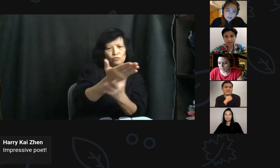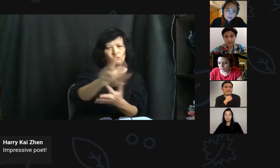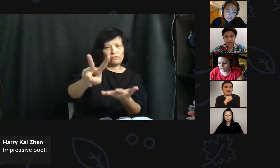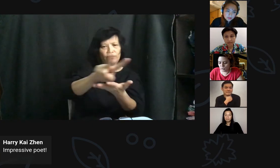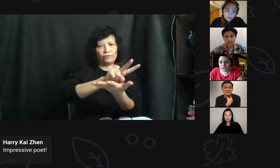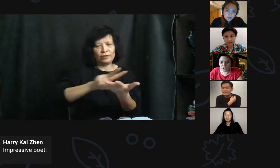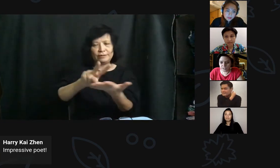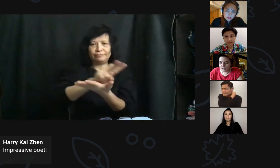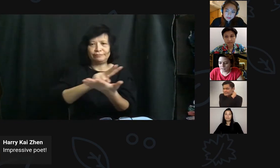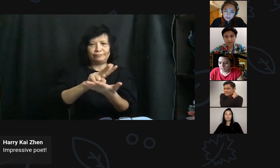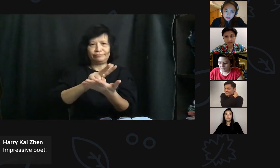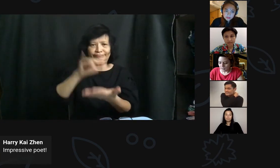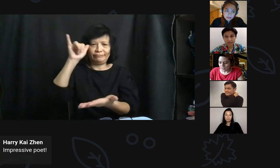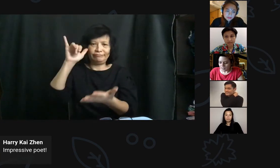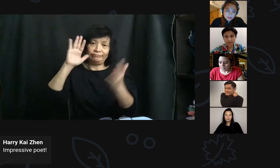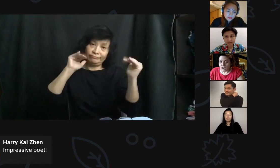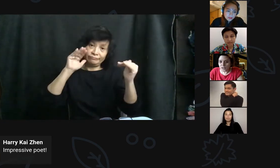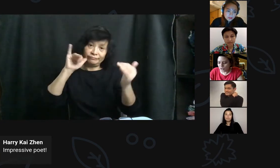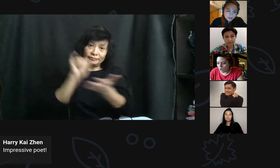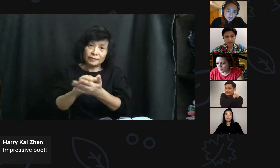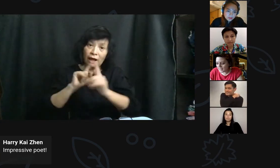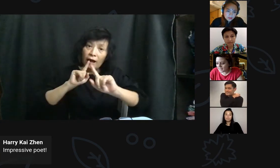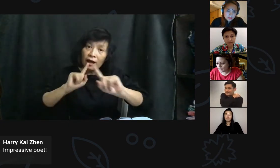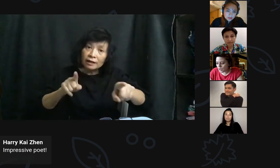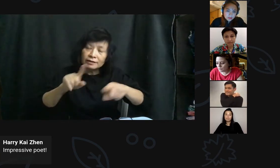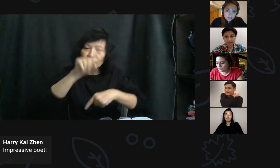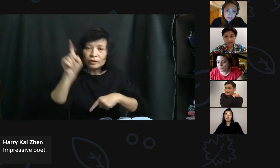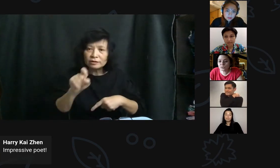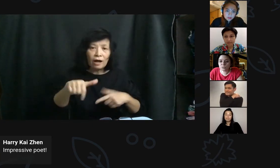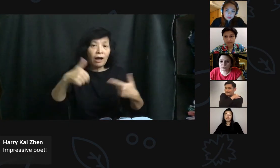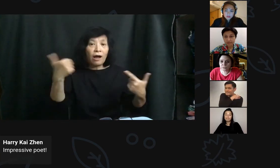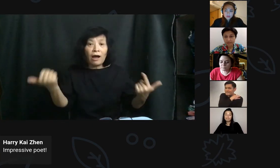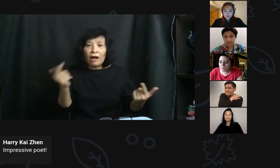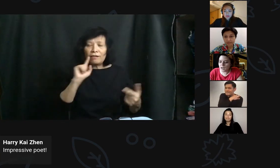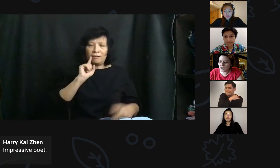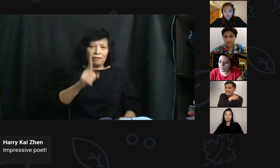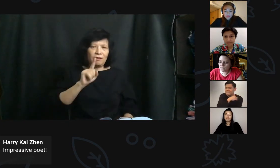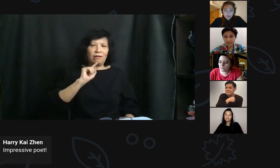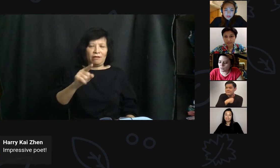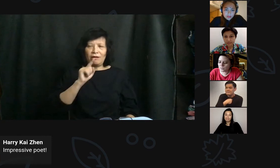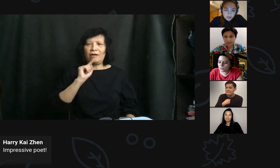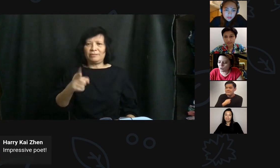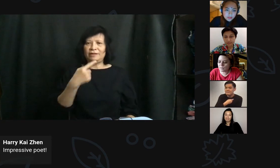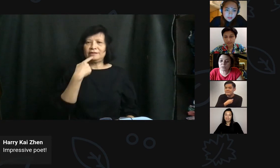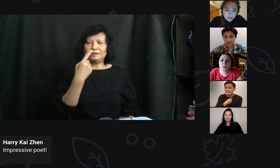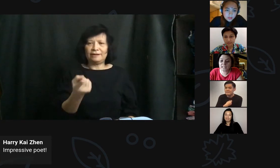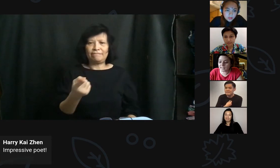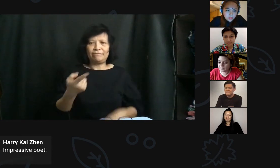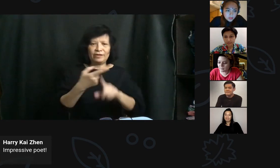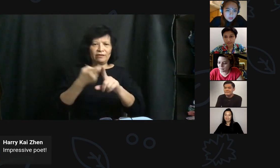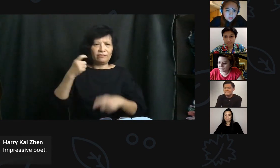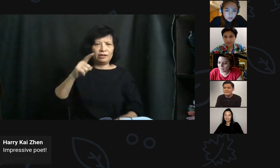To answer your question. Other comments that have come through, from Zoey McWhinney.